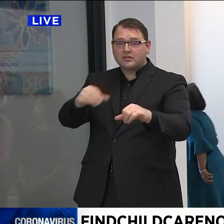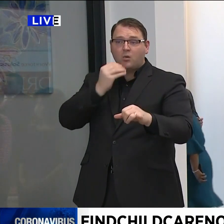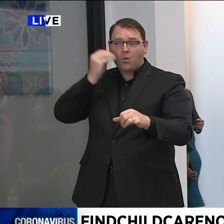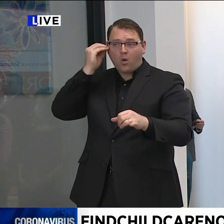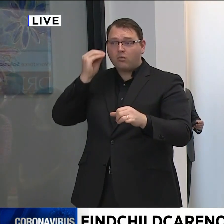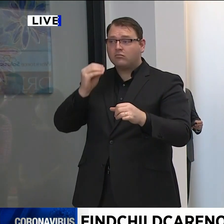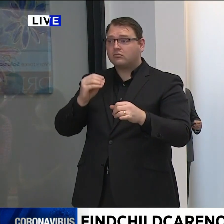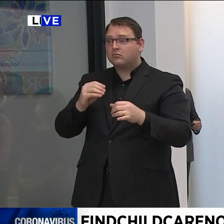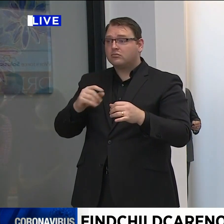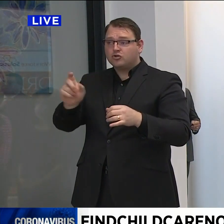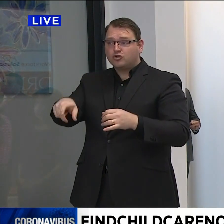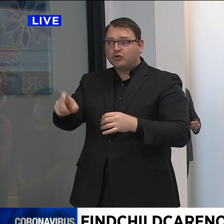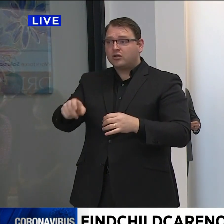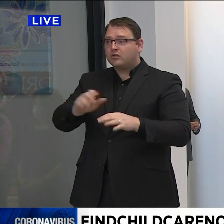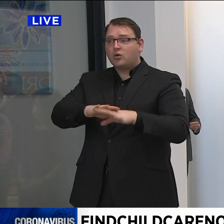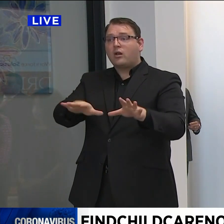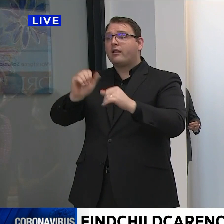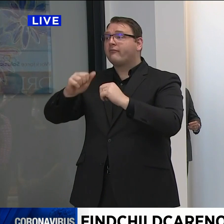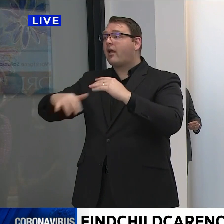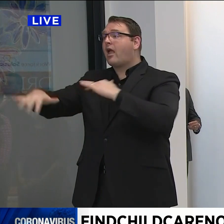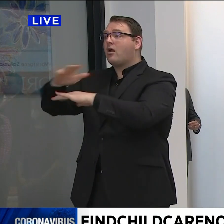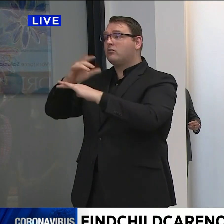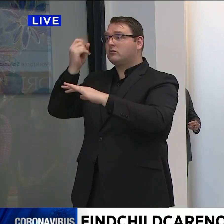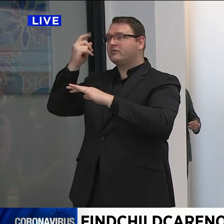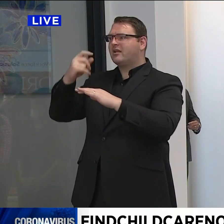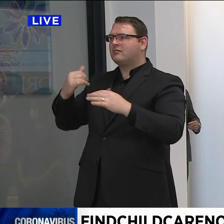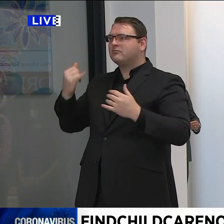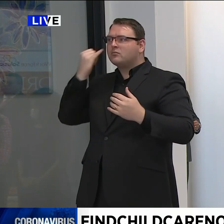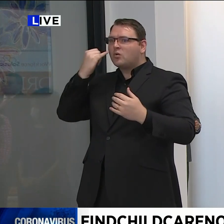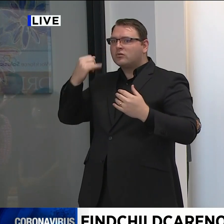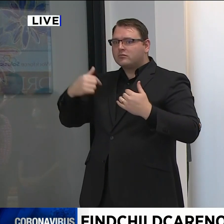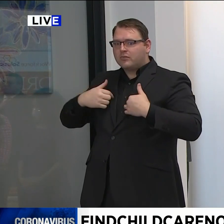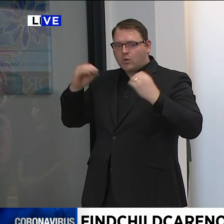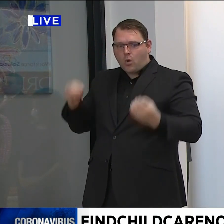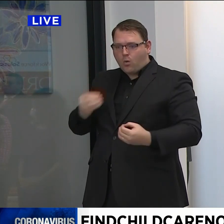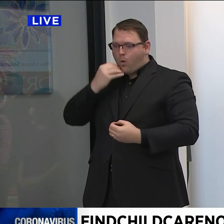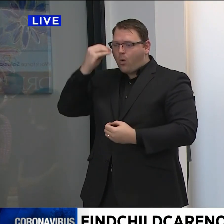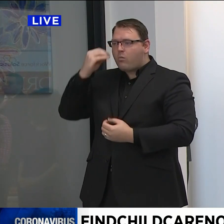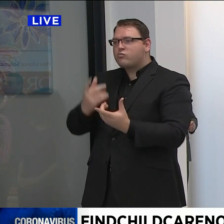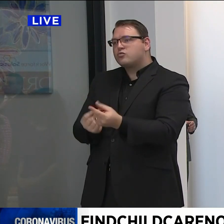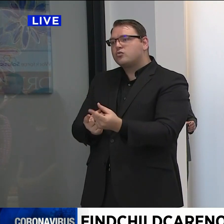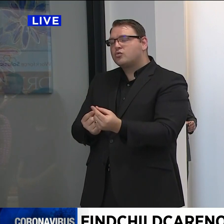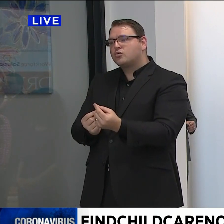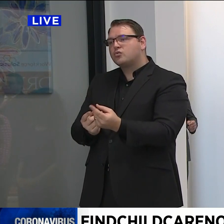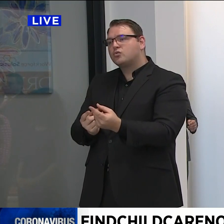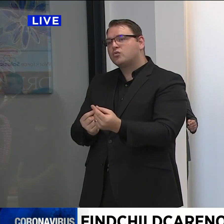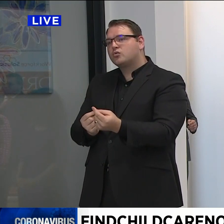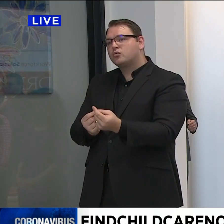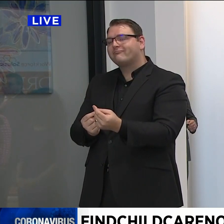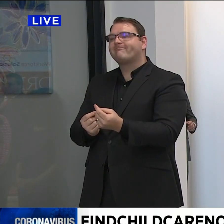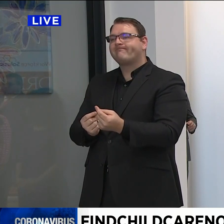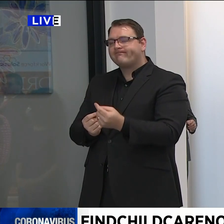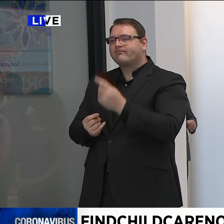about our homeless population, we tell people if you’re sick, we tell people if you’re sick, you know assume you have the you know assume you have the virus, stay home really should virus, stay home really should be home anyway, and unless be home anyway, and unless you’re an essential worker, but